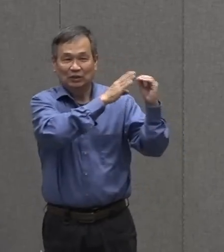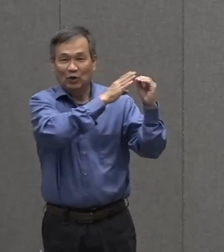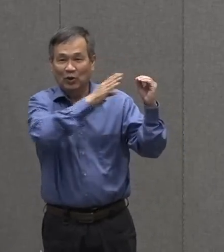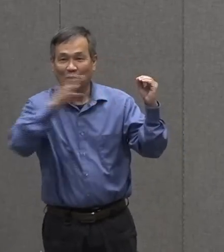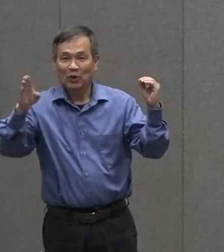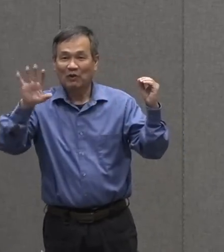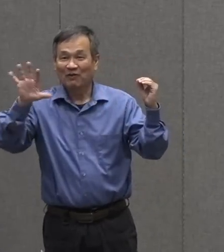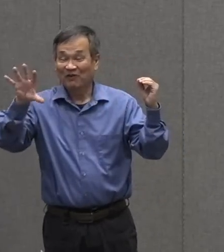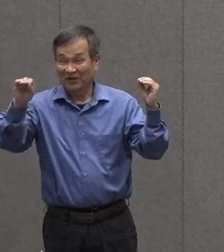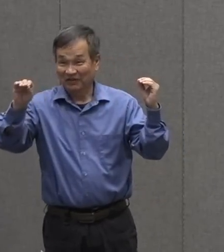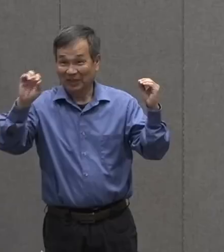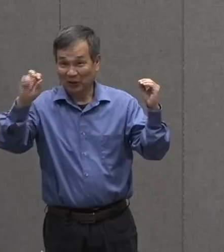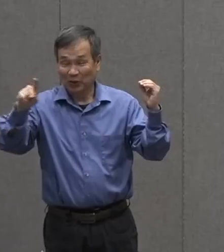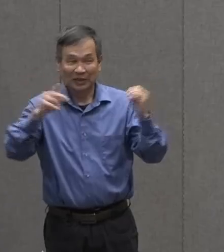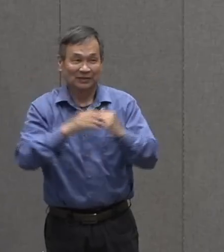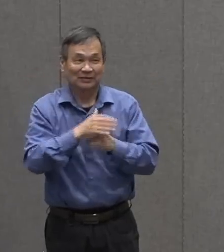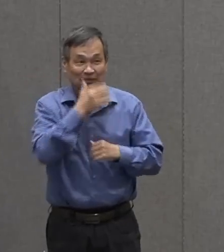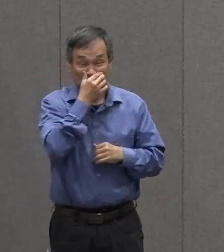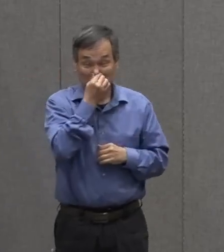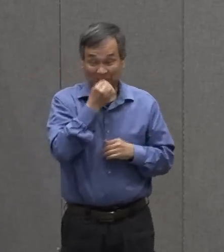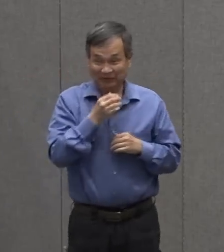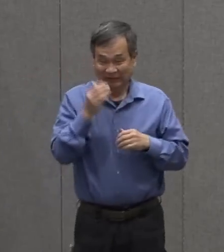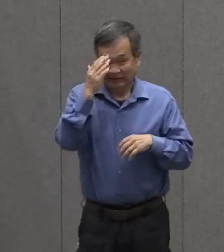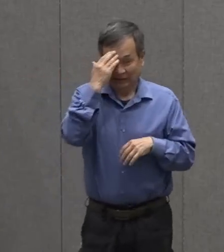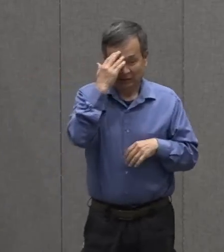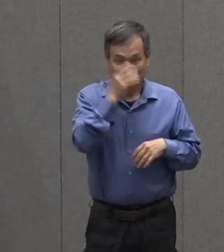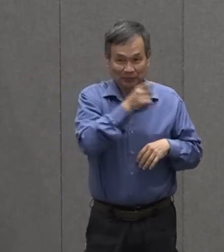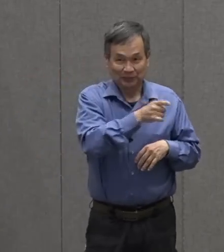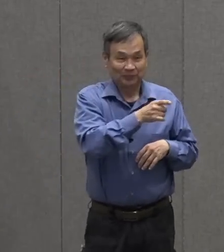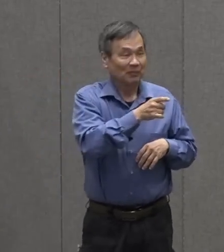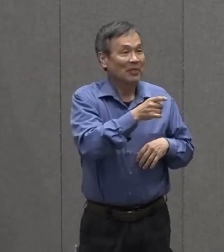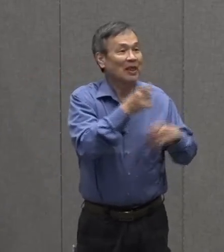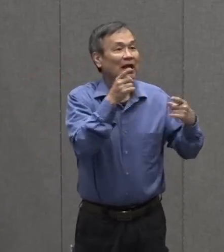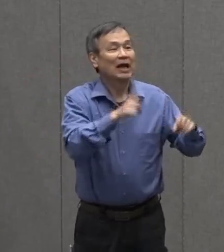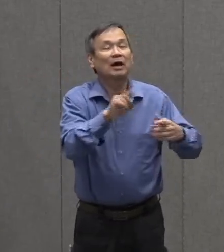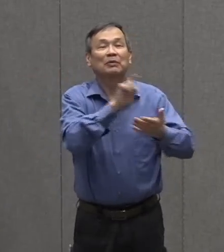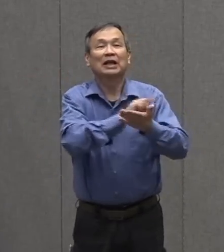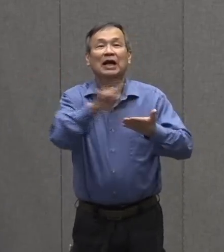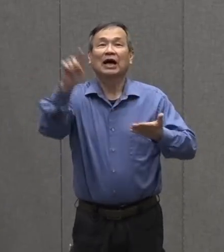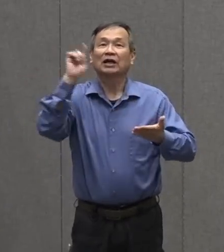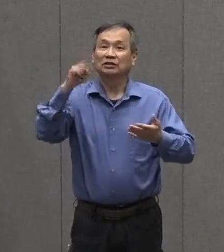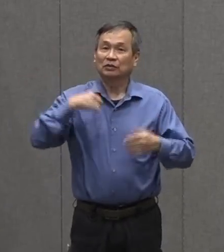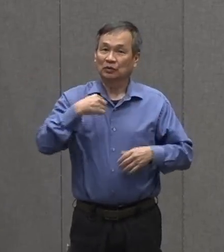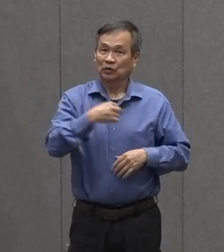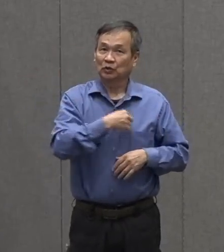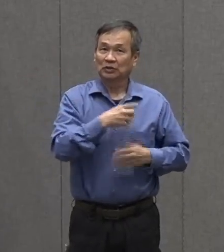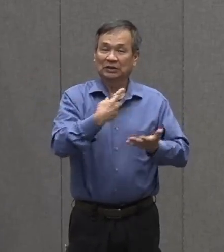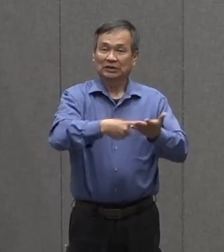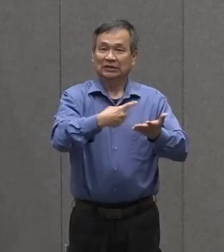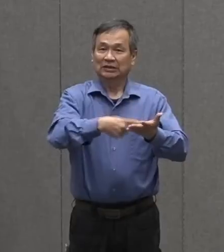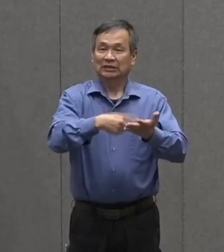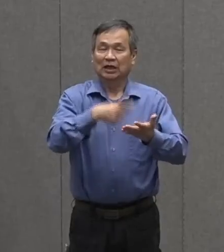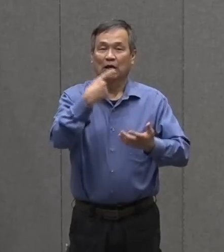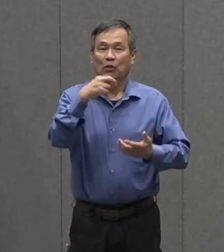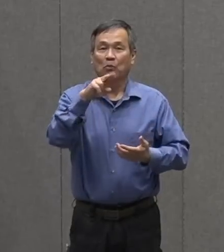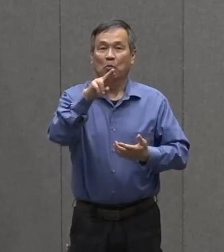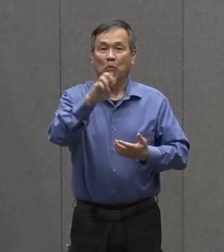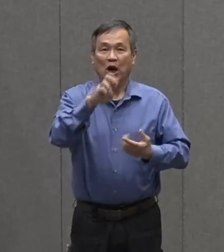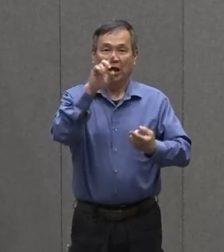So let's start that list. I know earlier last week, we had listed all the prime numbers to ten. Let's see if you remember that.